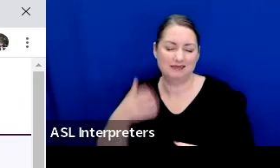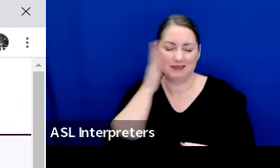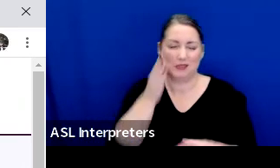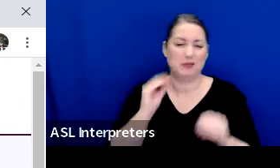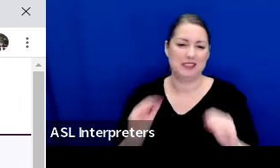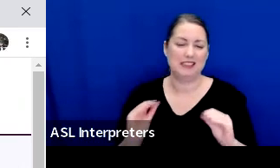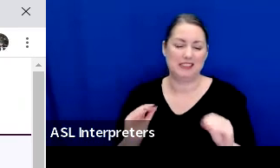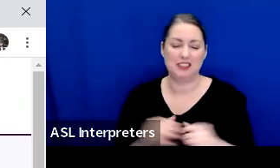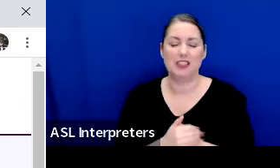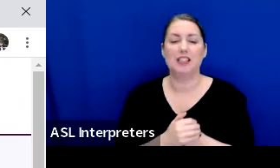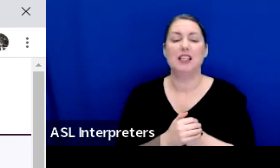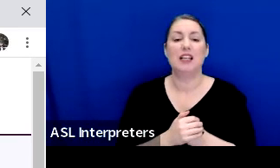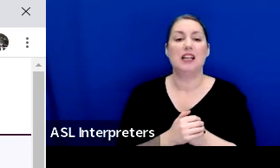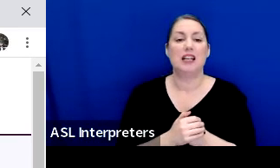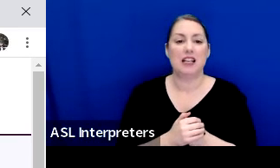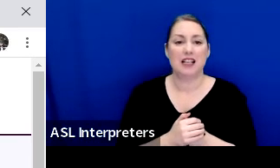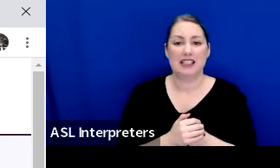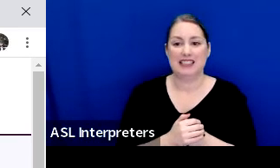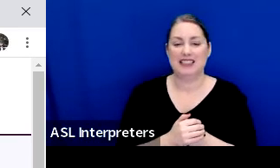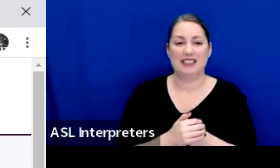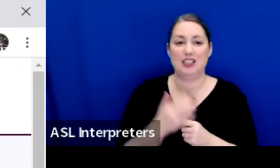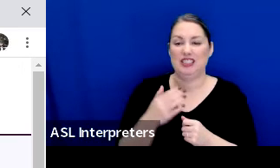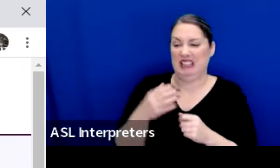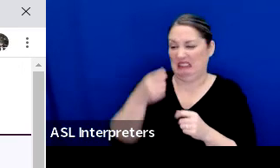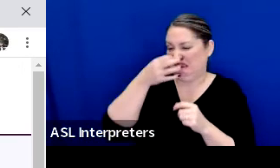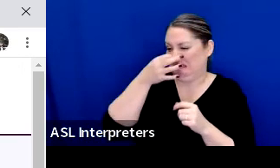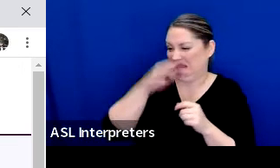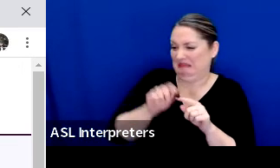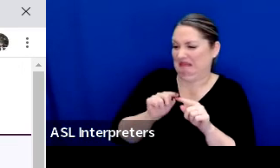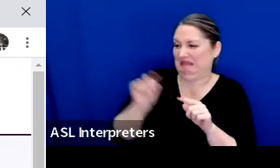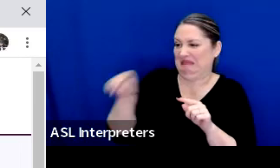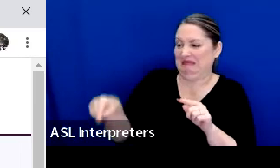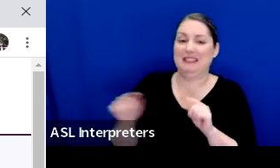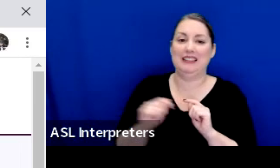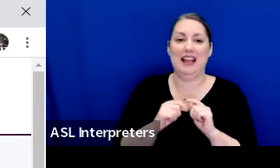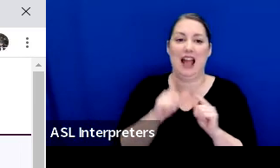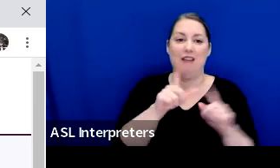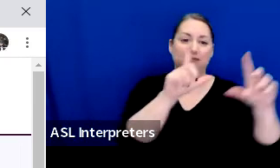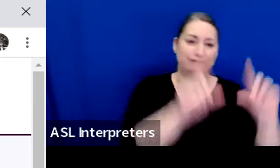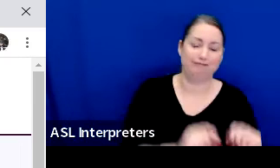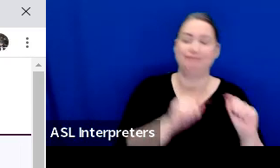And firstly, it's right across the hallway. But I do have to eventually turn on the computer and get it set up. You know, that is the teaching,